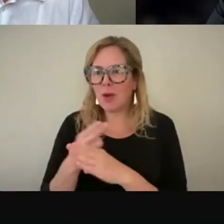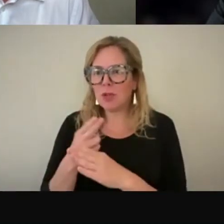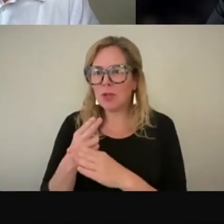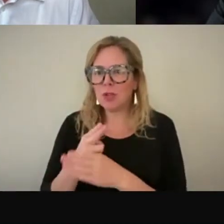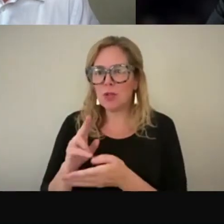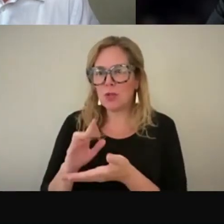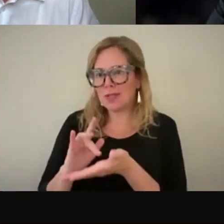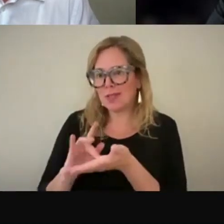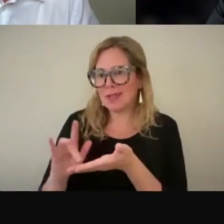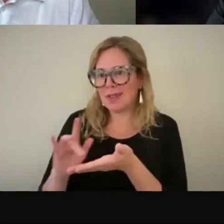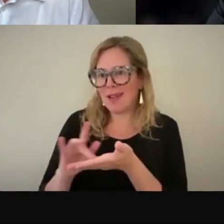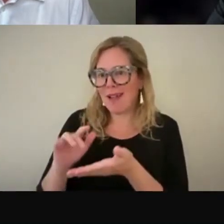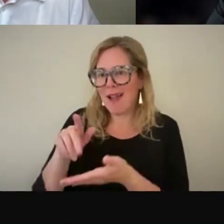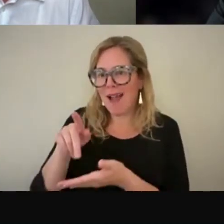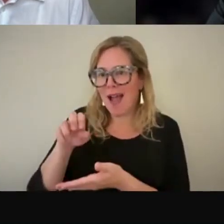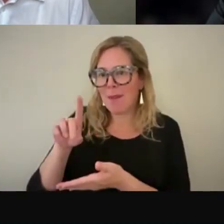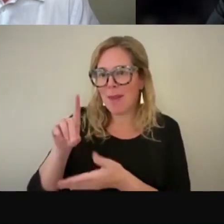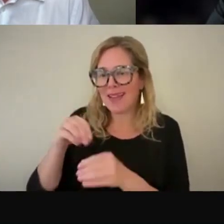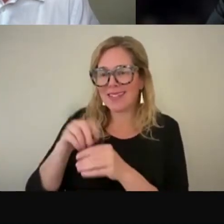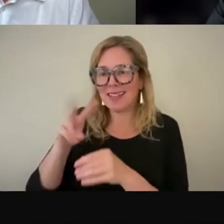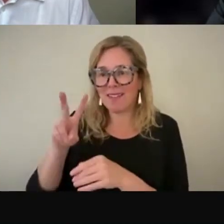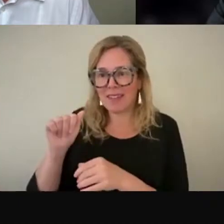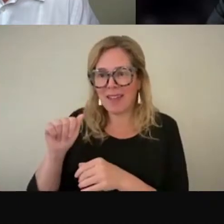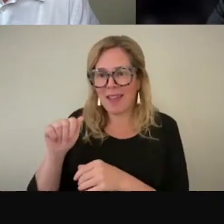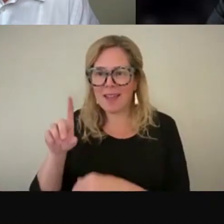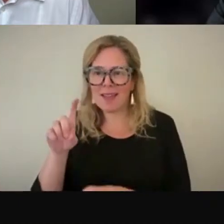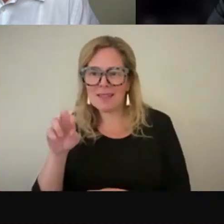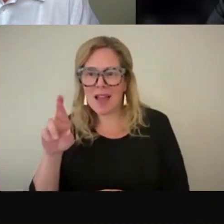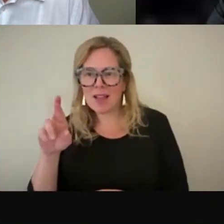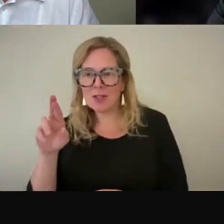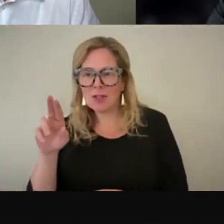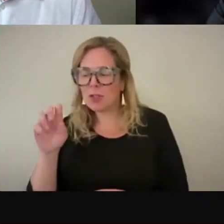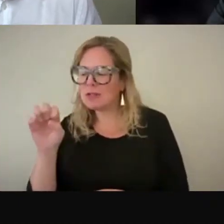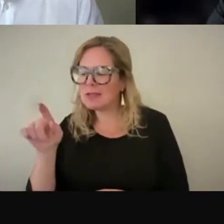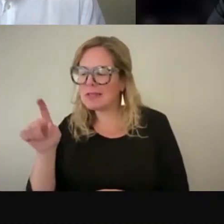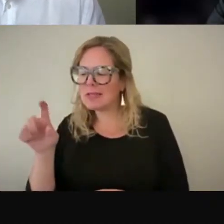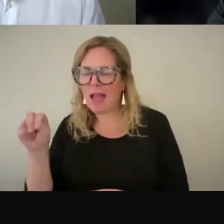Health systems, folks that have need for devices often have unique needs. She talked about some of